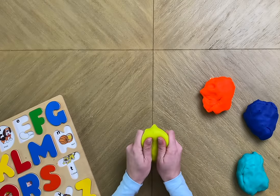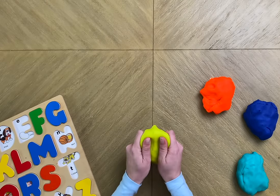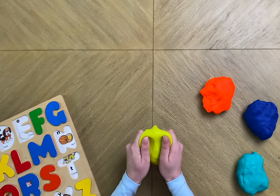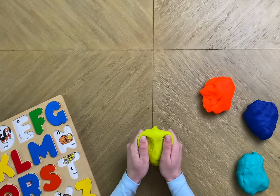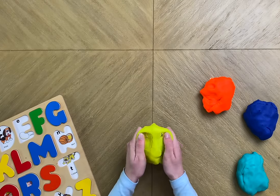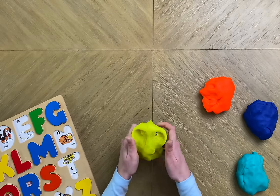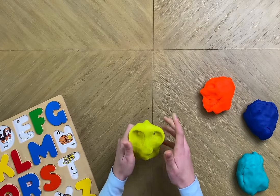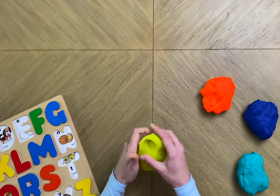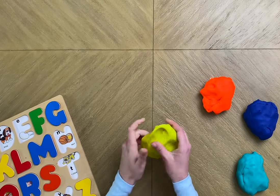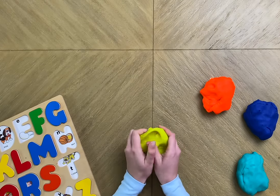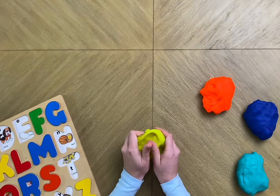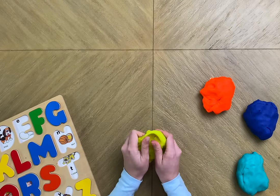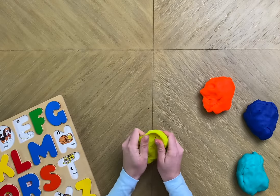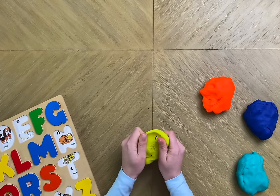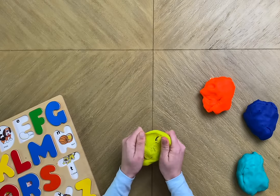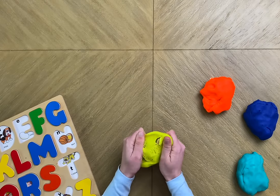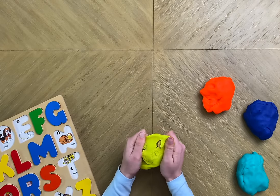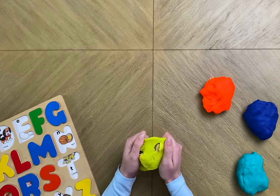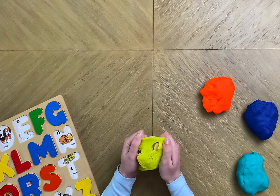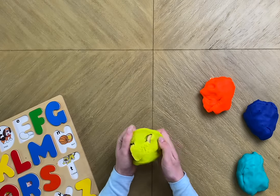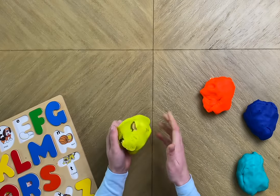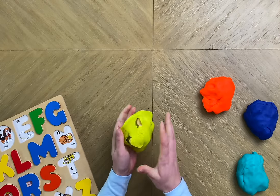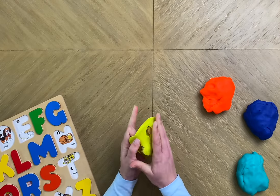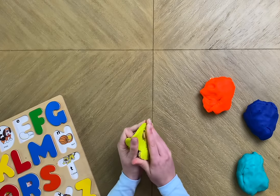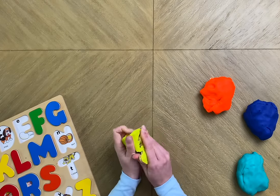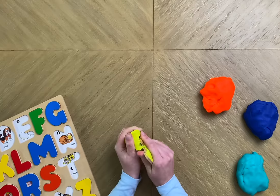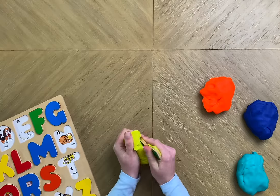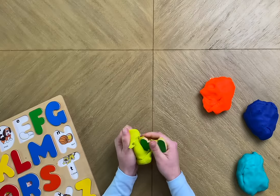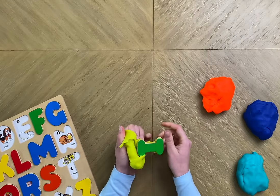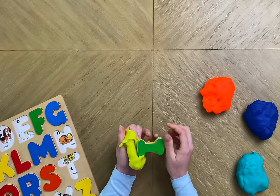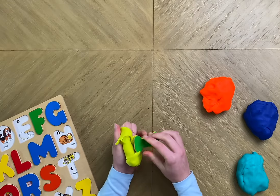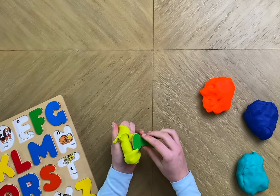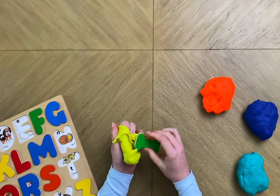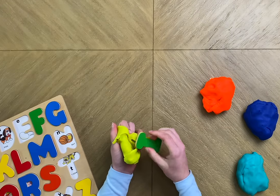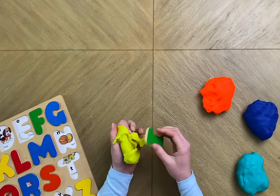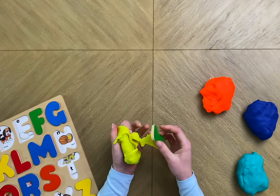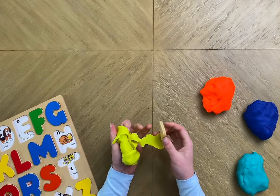Squish.